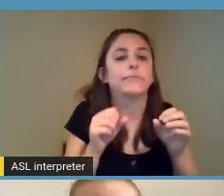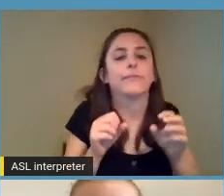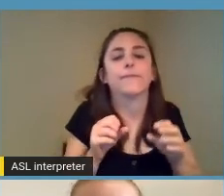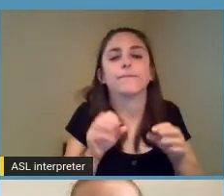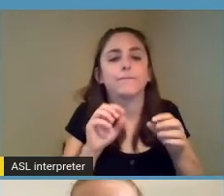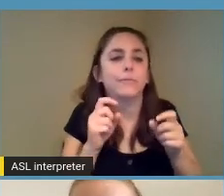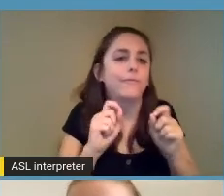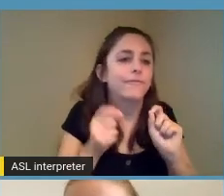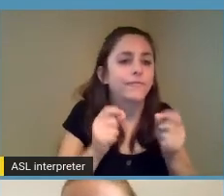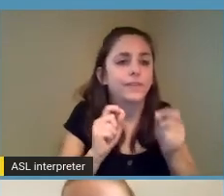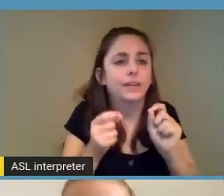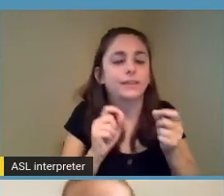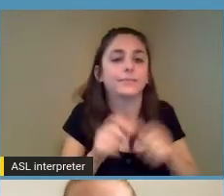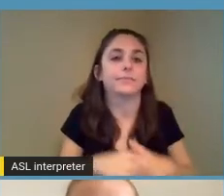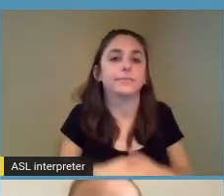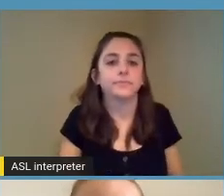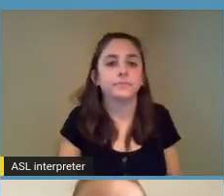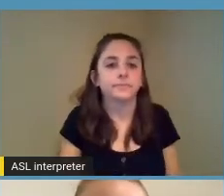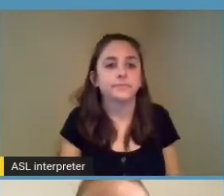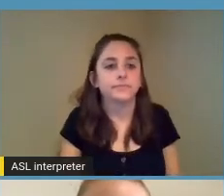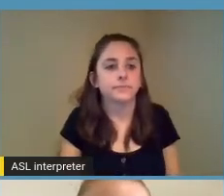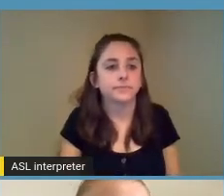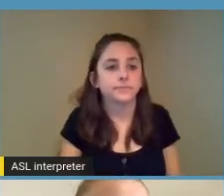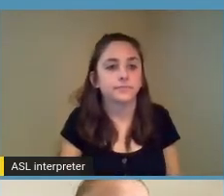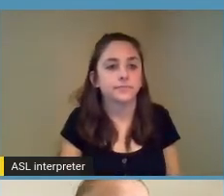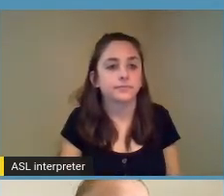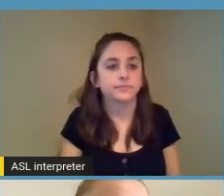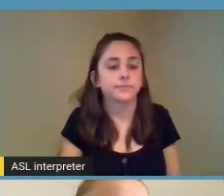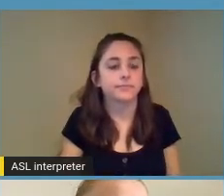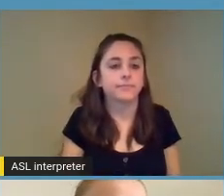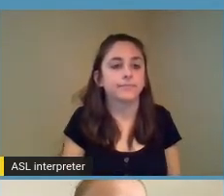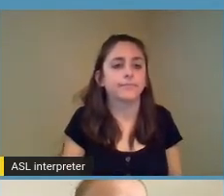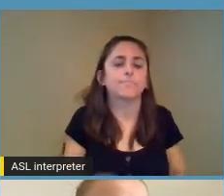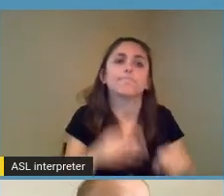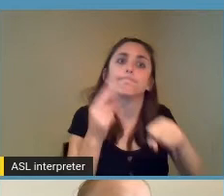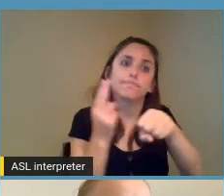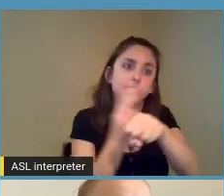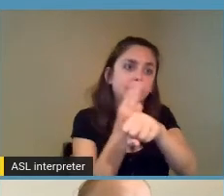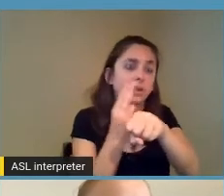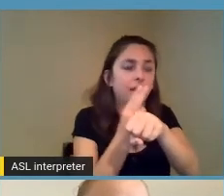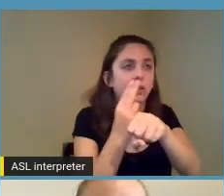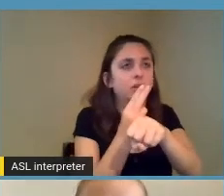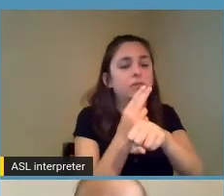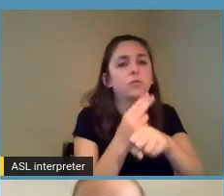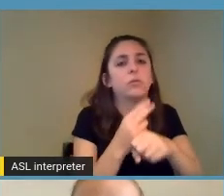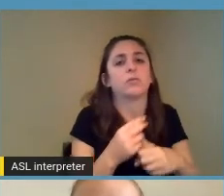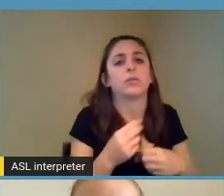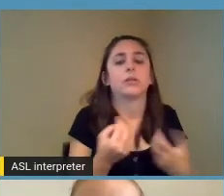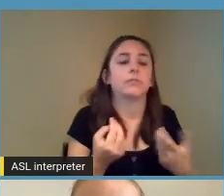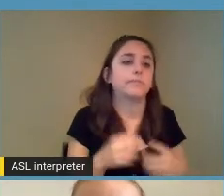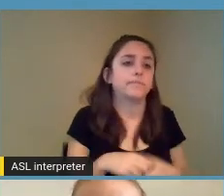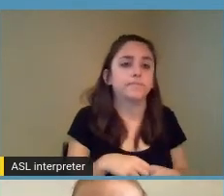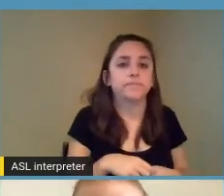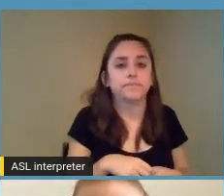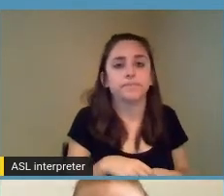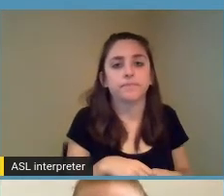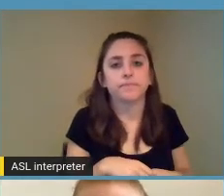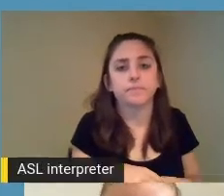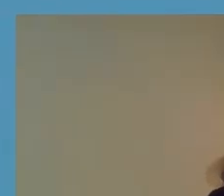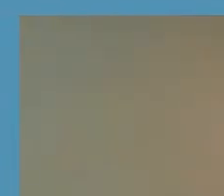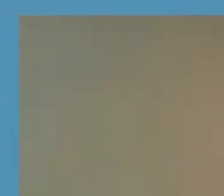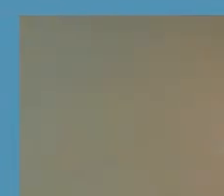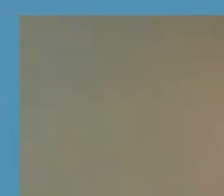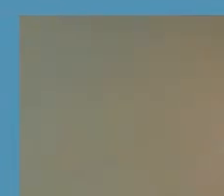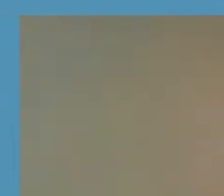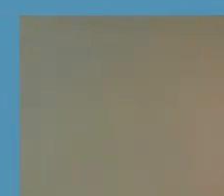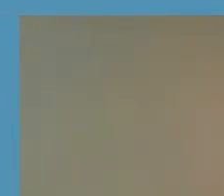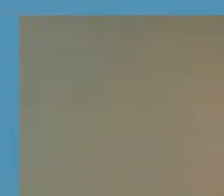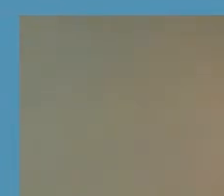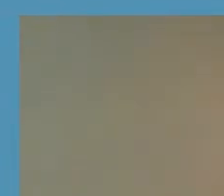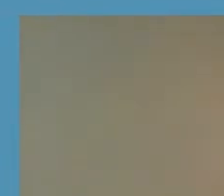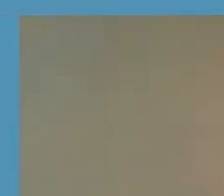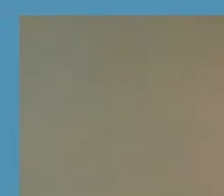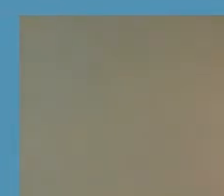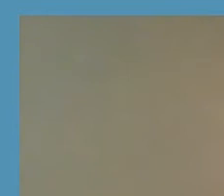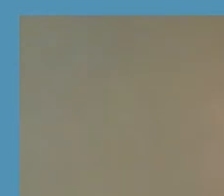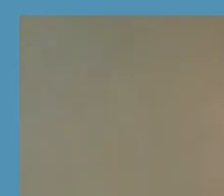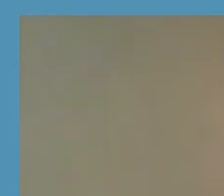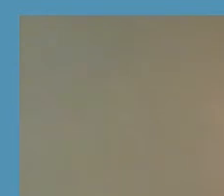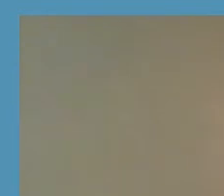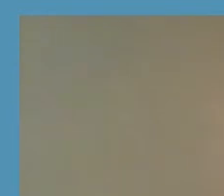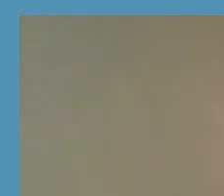I use Hindenburg for almost everything that I do. So I am going to go now back to my slides.